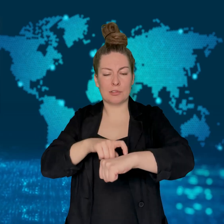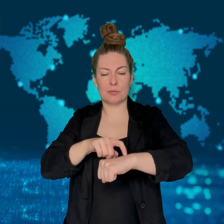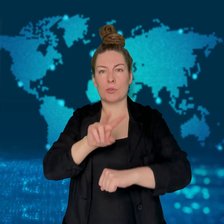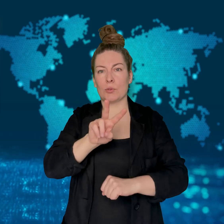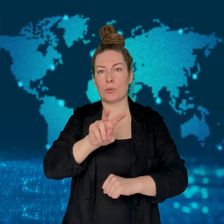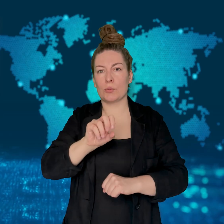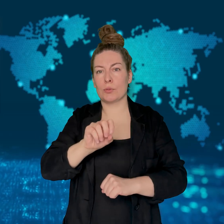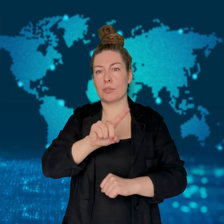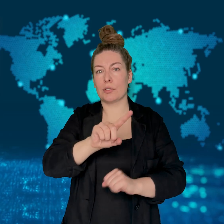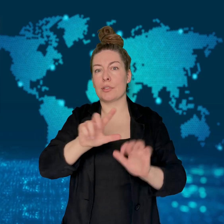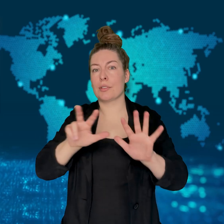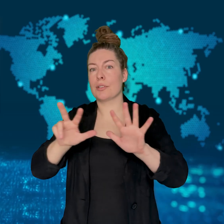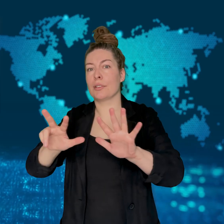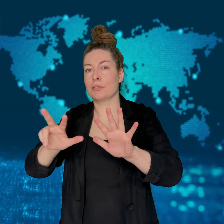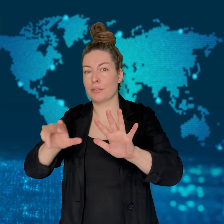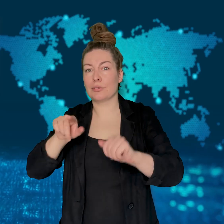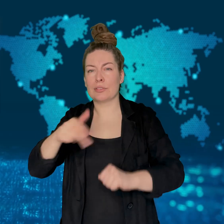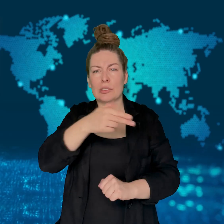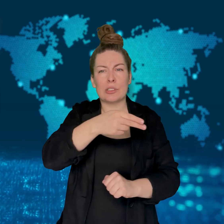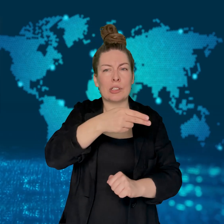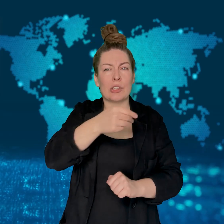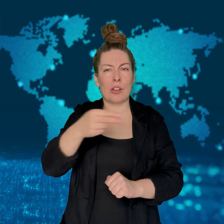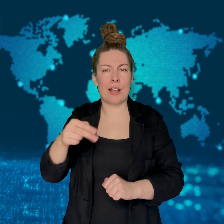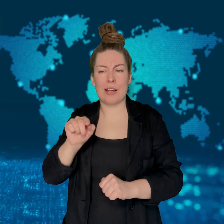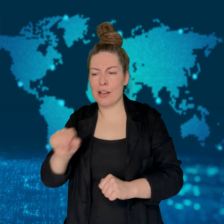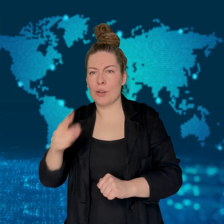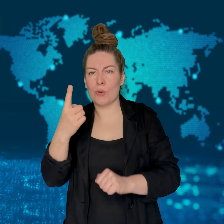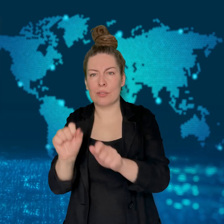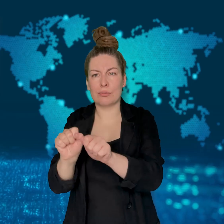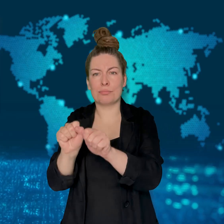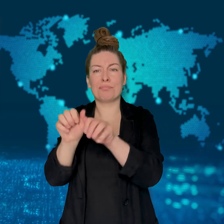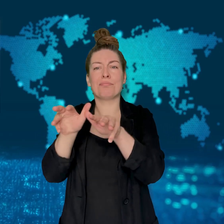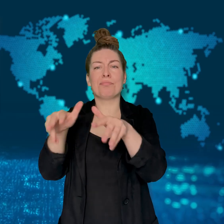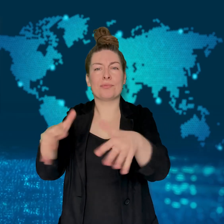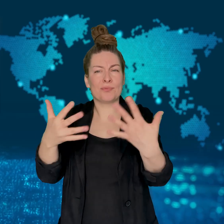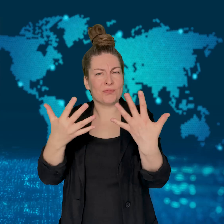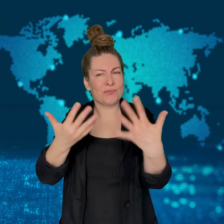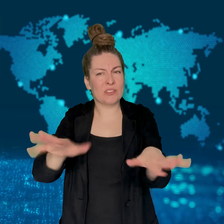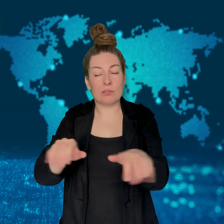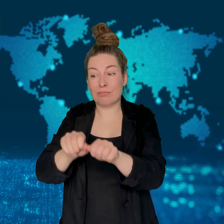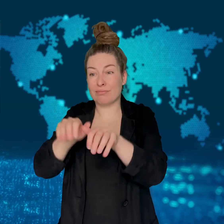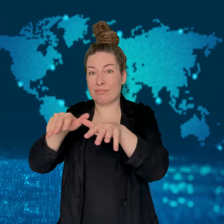In 2018, another Indonesian volcano erupted and caused a tsunami that